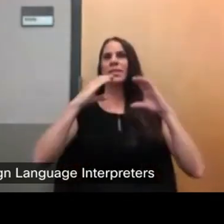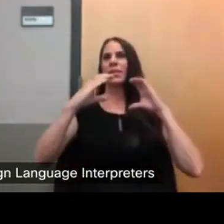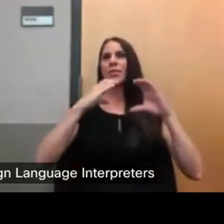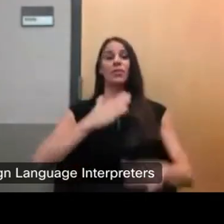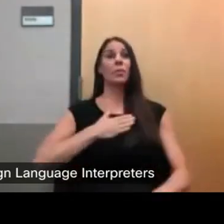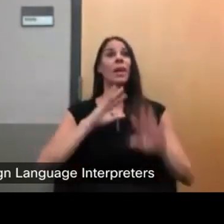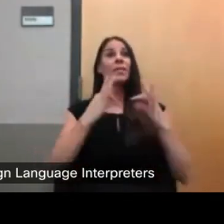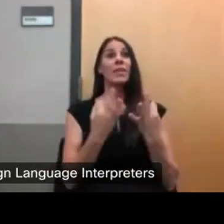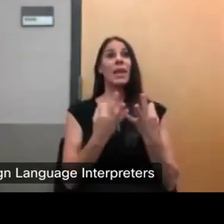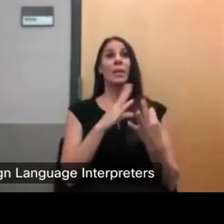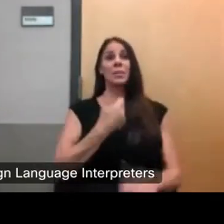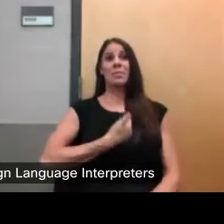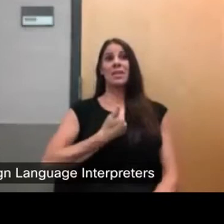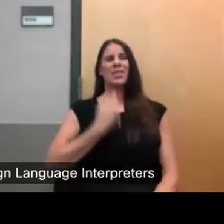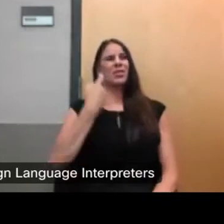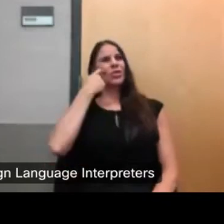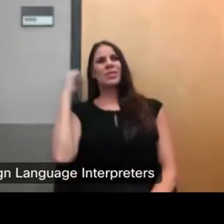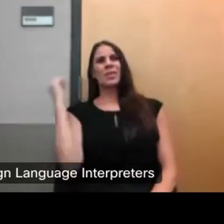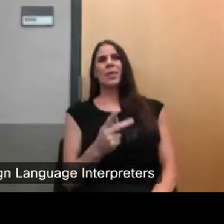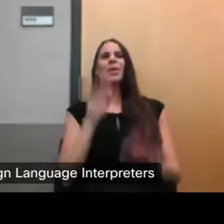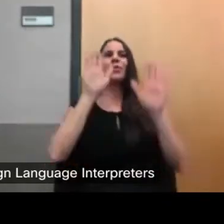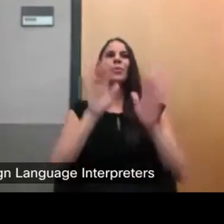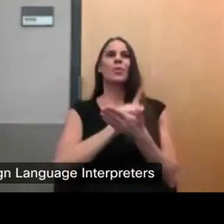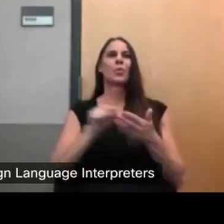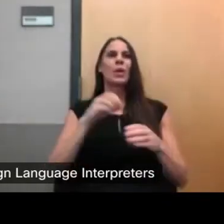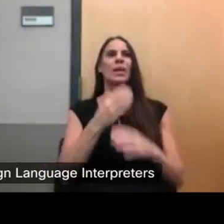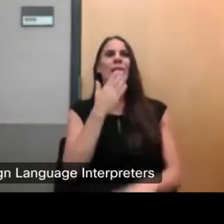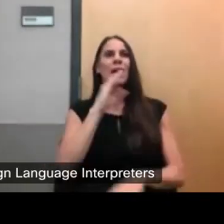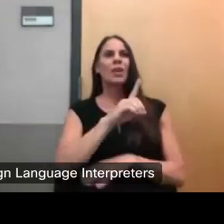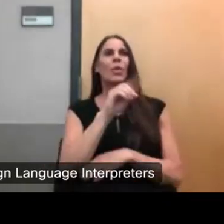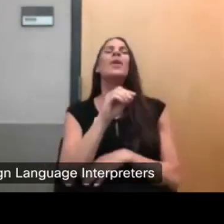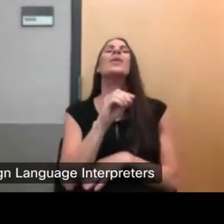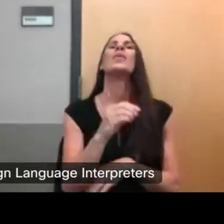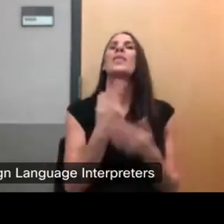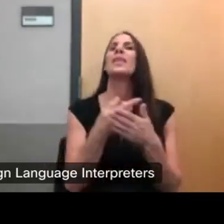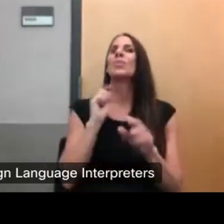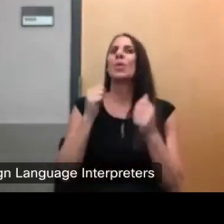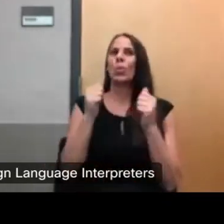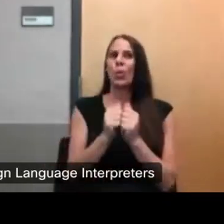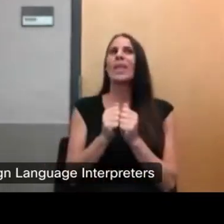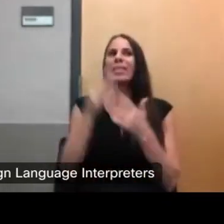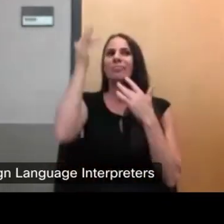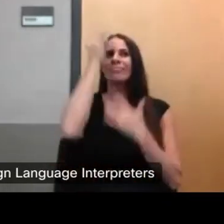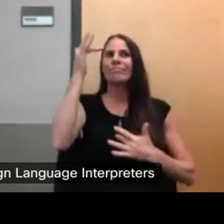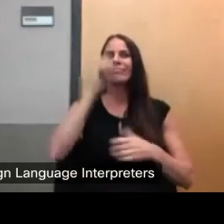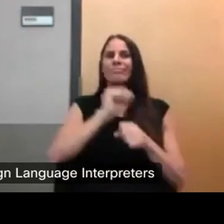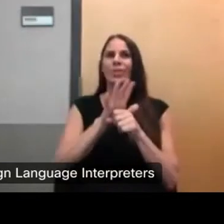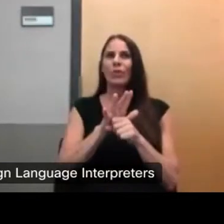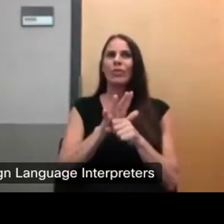returned from a great week in Colorado last week. Uh, with covid, um, but, uh, fortunately, uh, kids are doing great, and I'm doing much